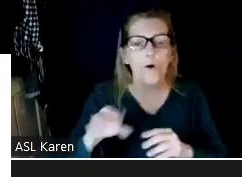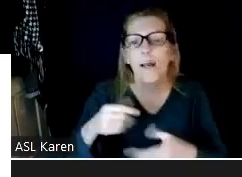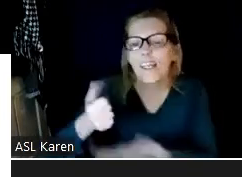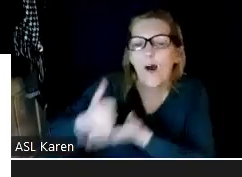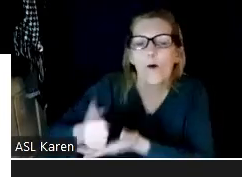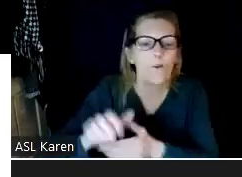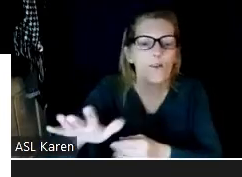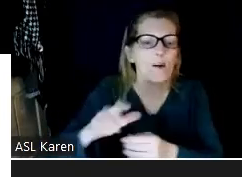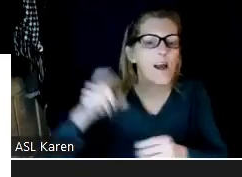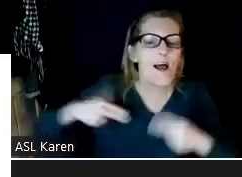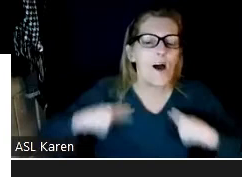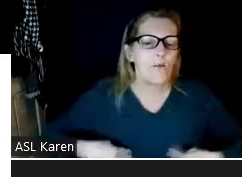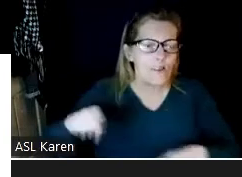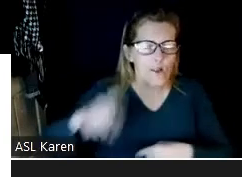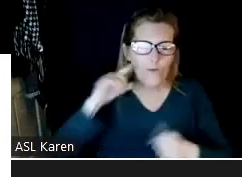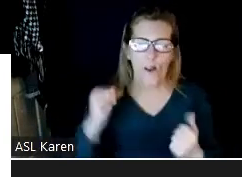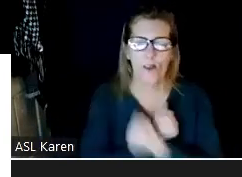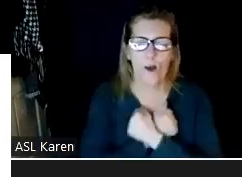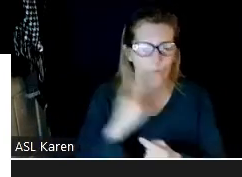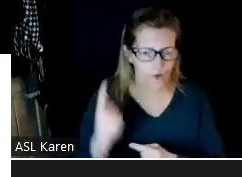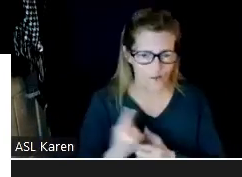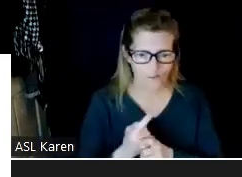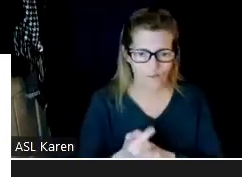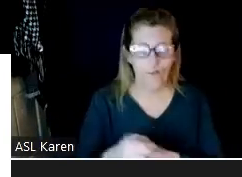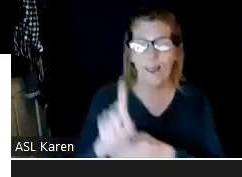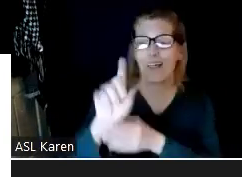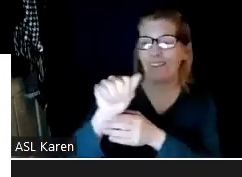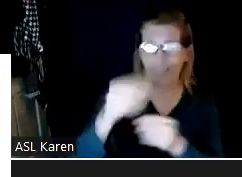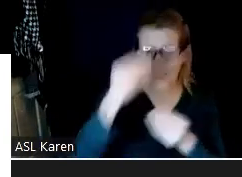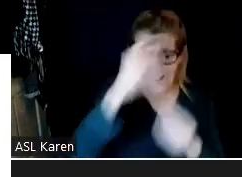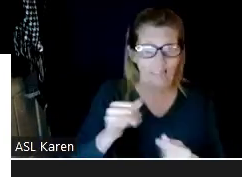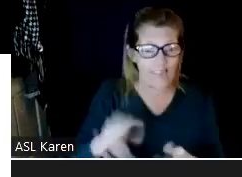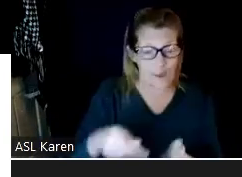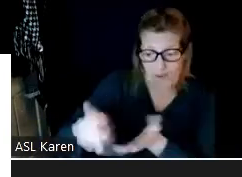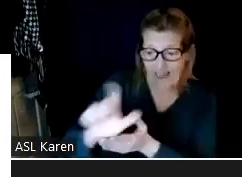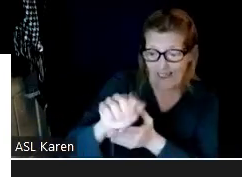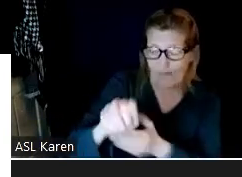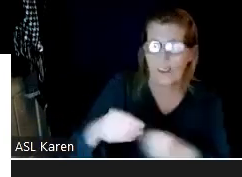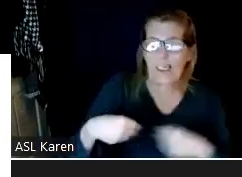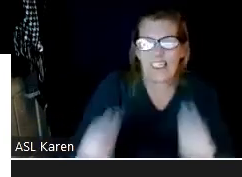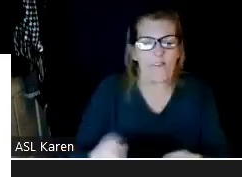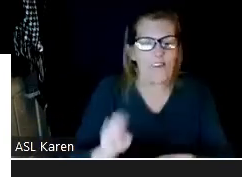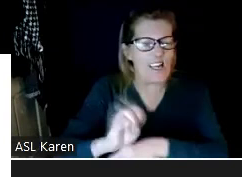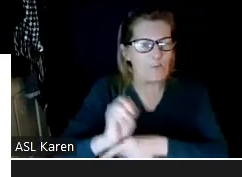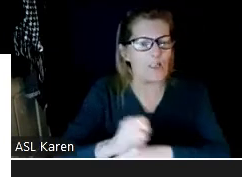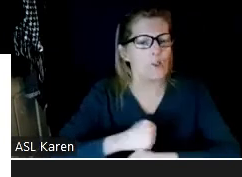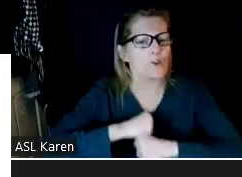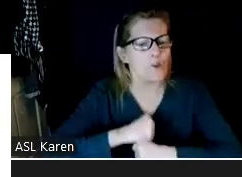15:17:44 data indicates that paid leave increases economic security improves equitable access